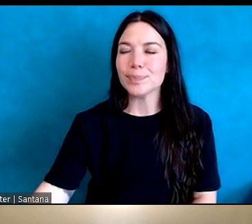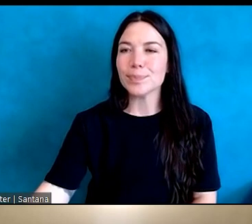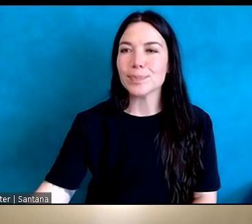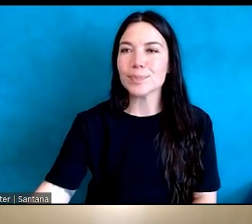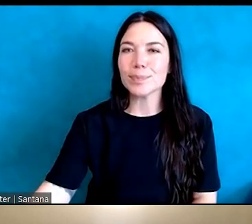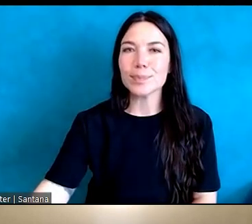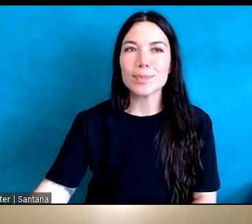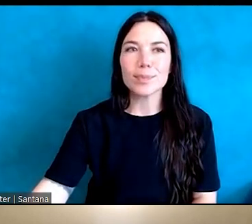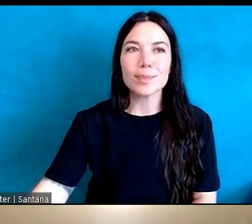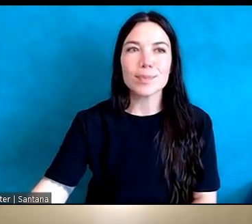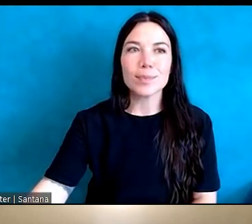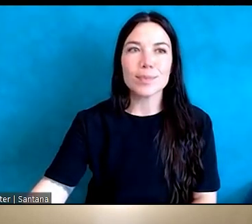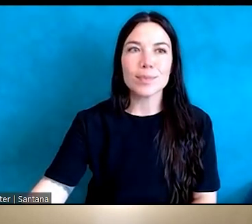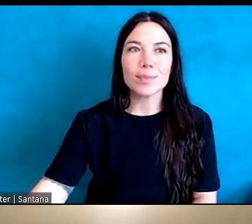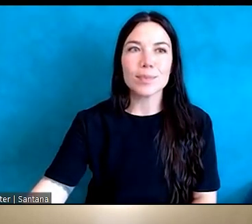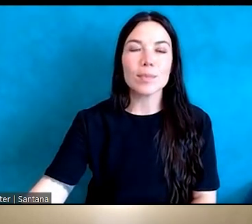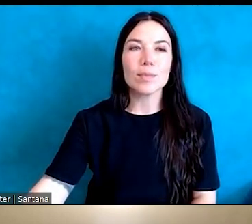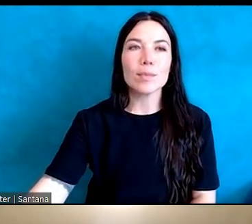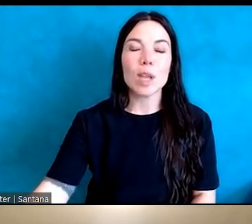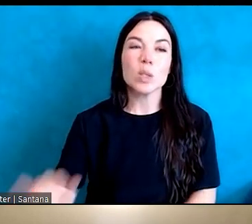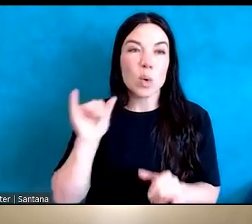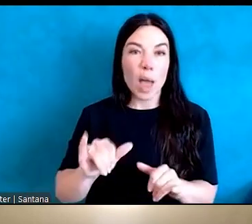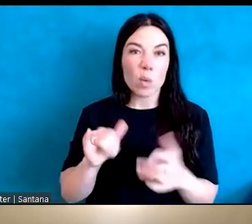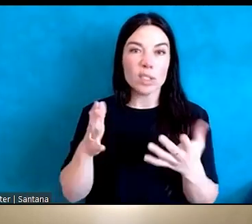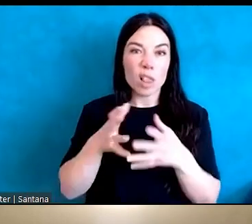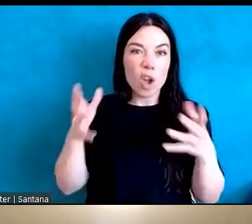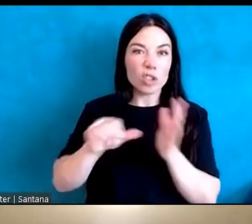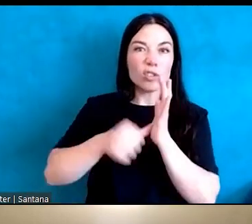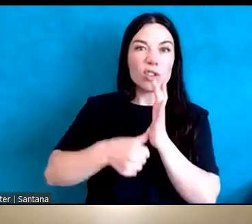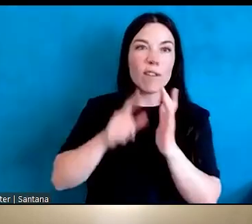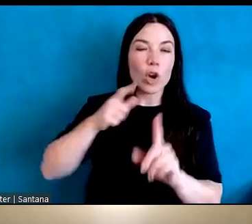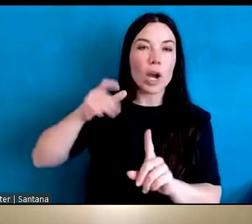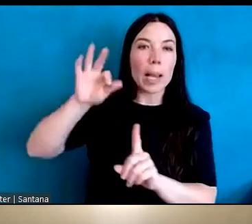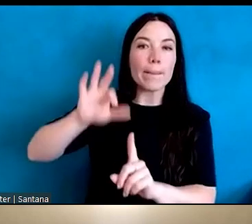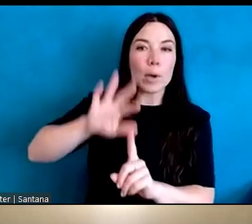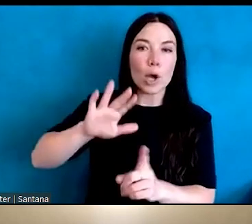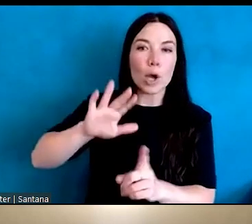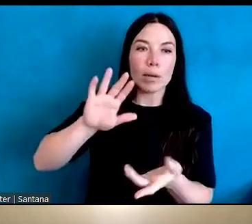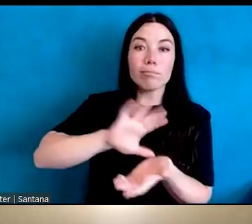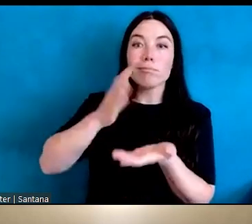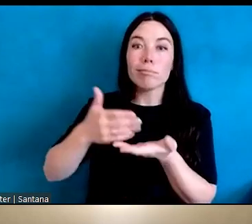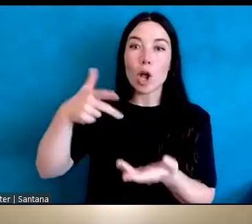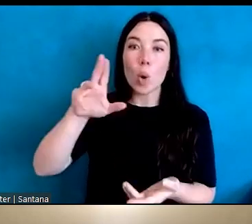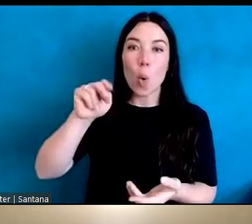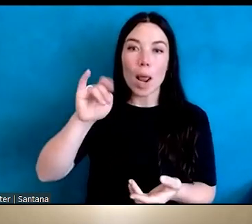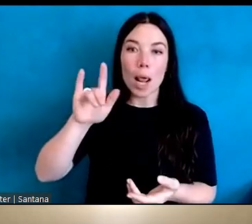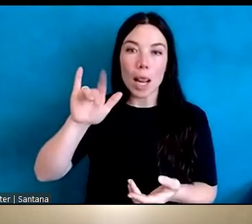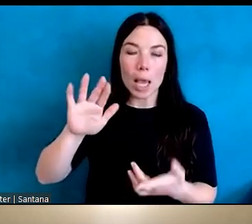But interaction plays a key role in early language socialization and therefore language development.